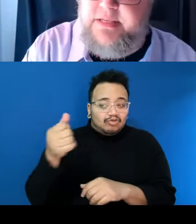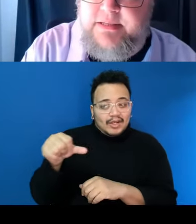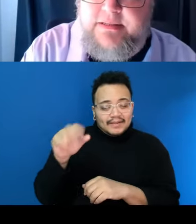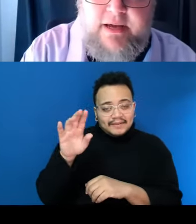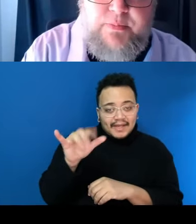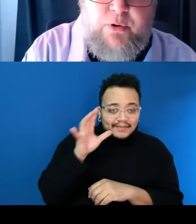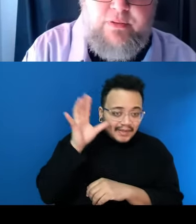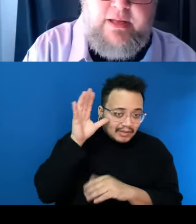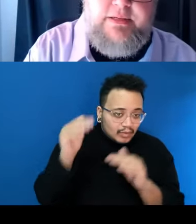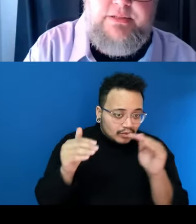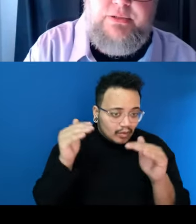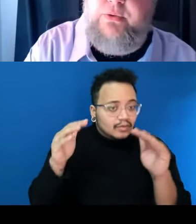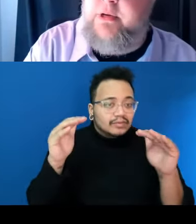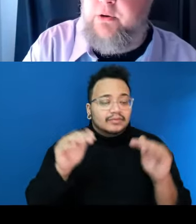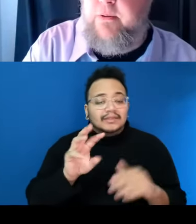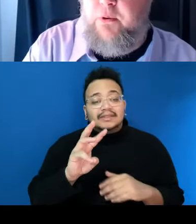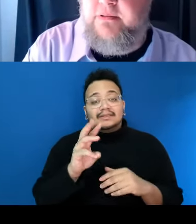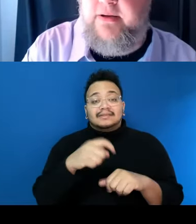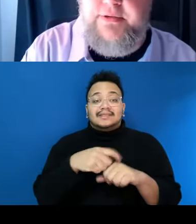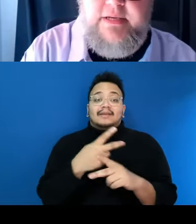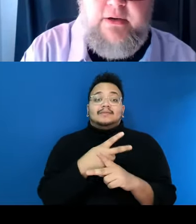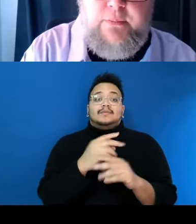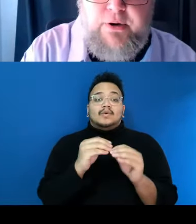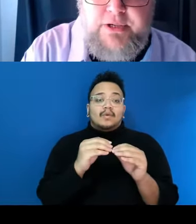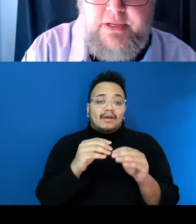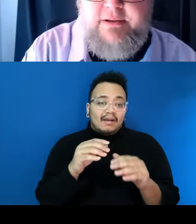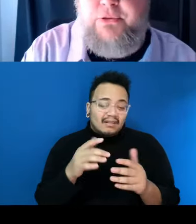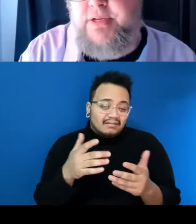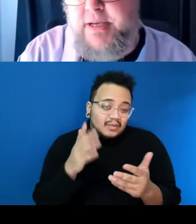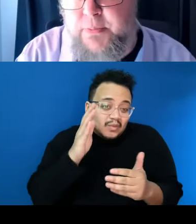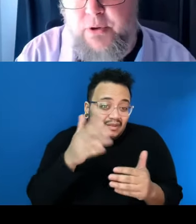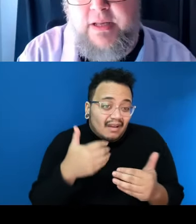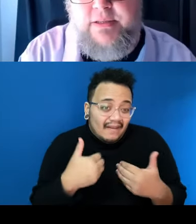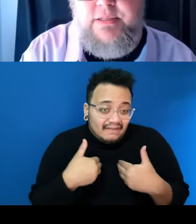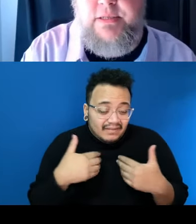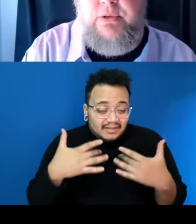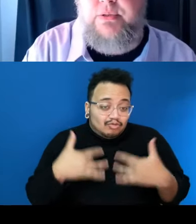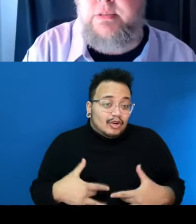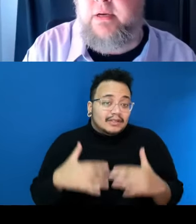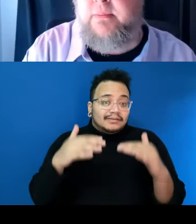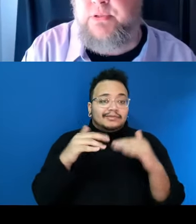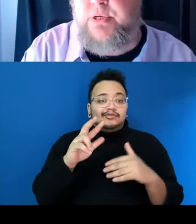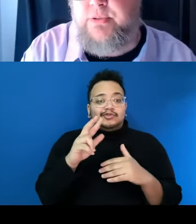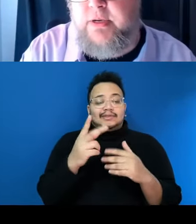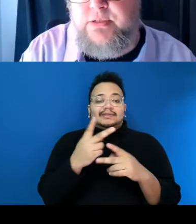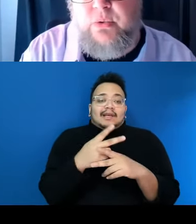six times more likely to report levels of depression, three times more likely to use street drugs